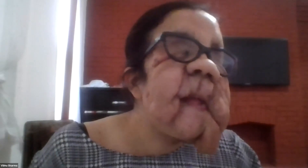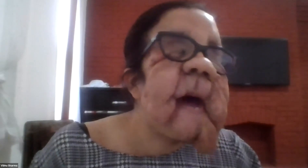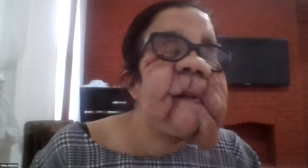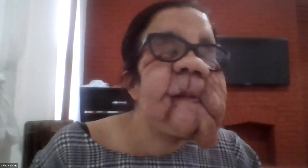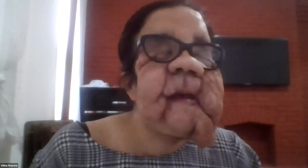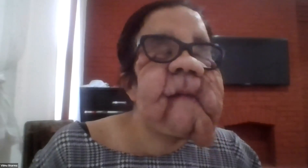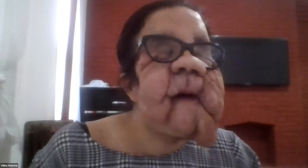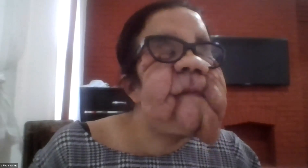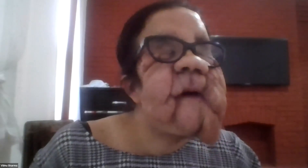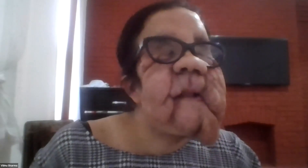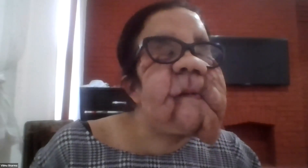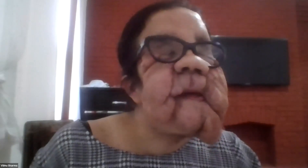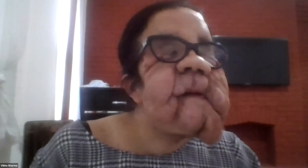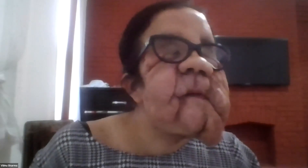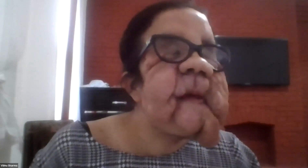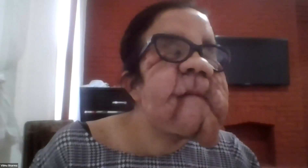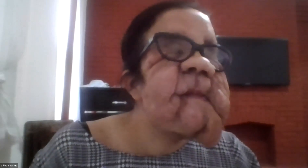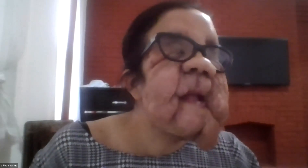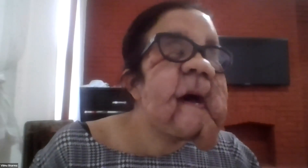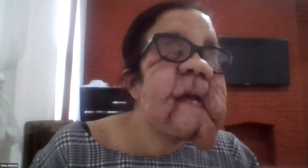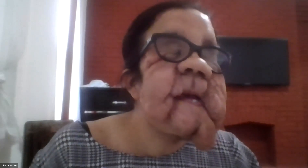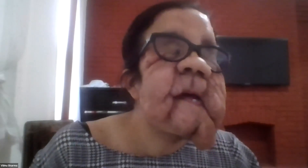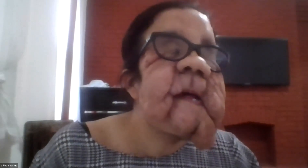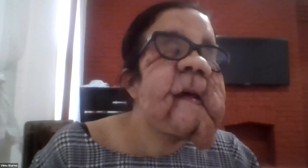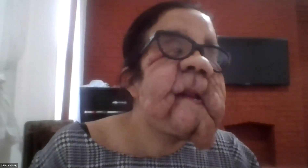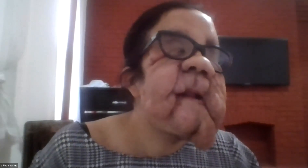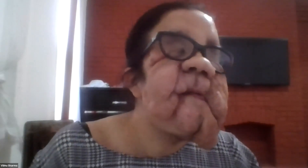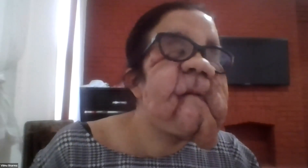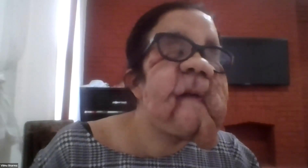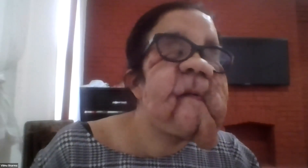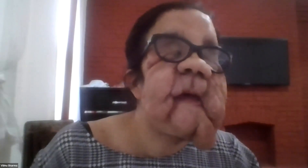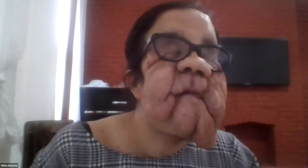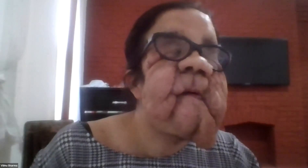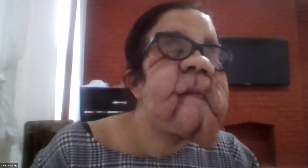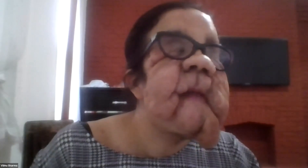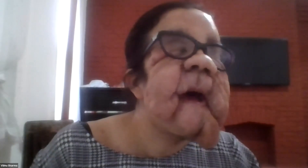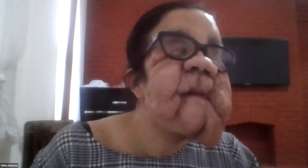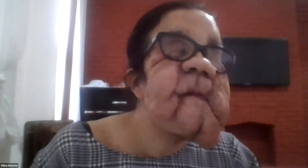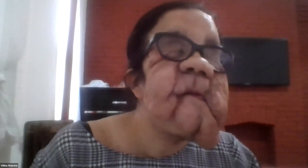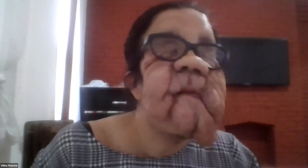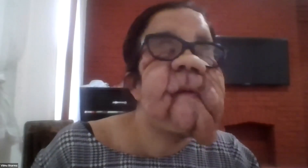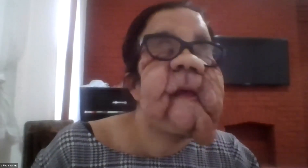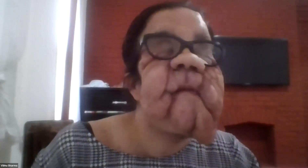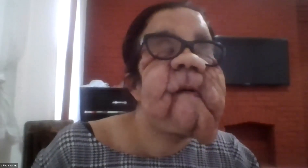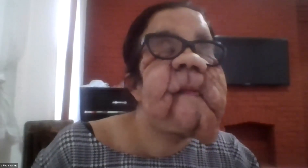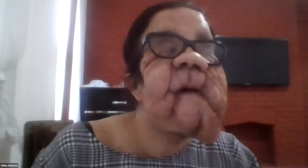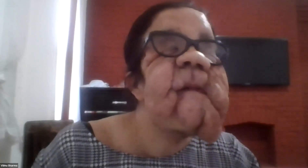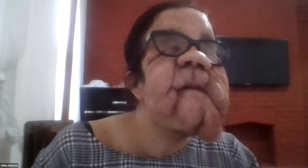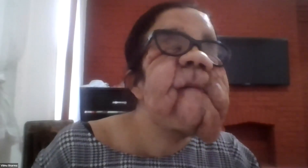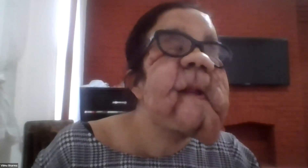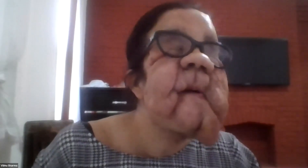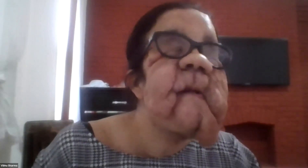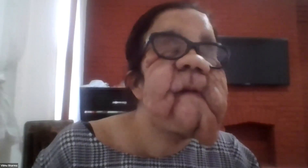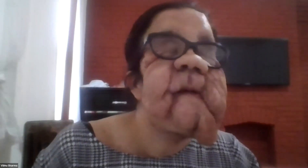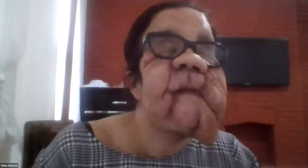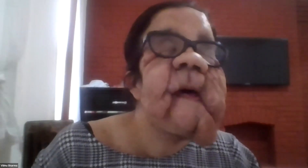Vibhu Sharma : And it happened to me in my childhood so team flying inclusive education, access to education assistive technologies.